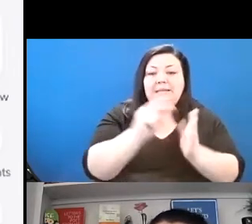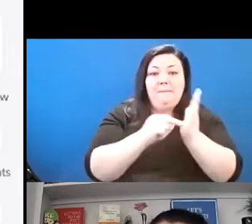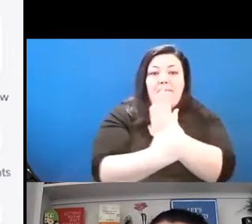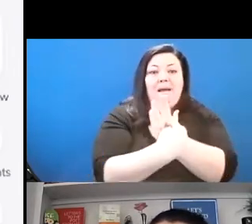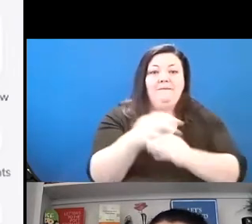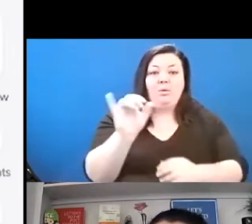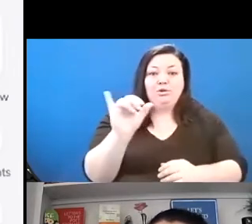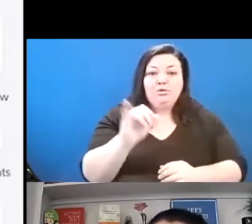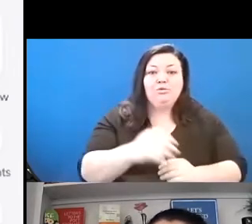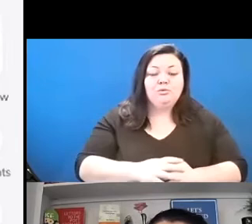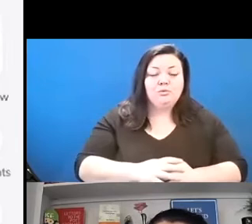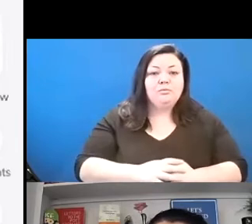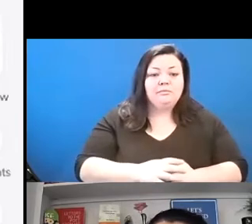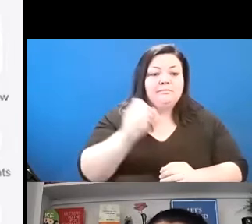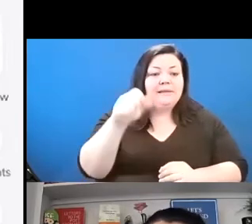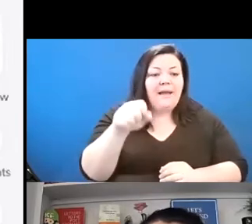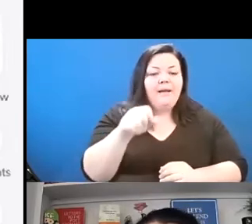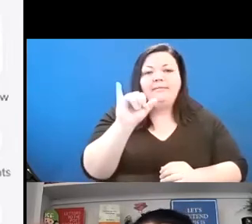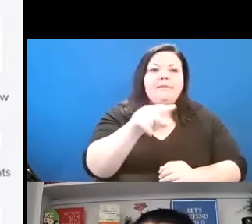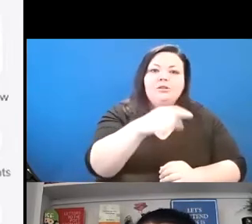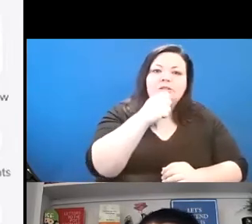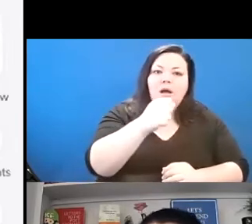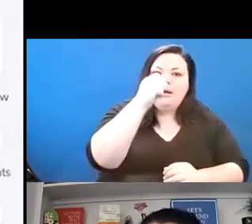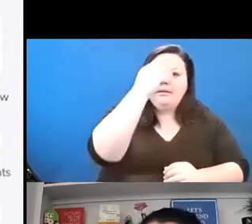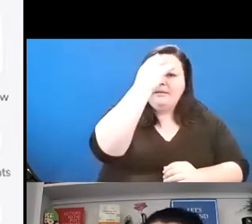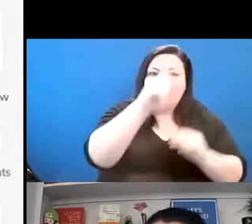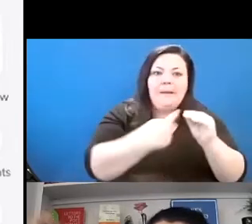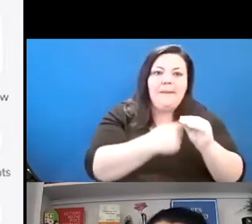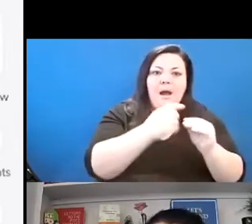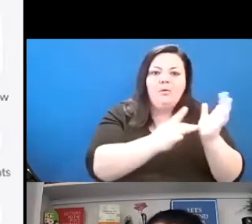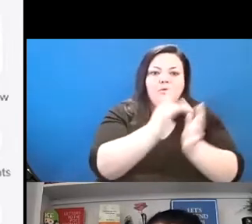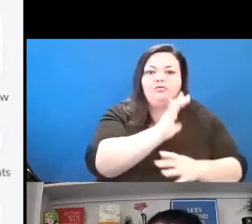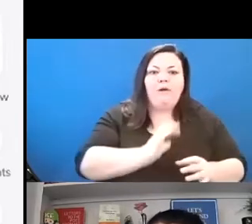yeah you know like she's not thinking about christ because he's outside of her gays kind